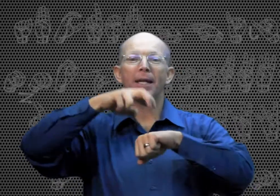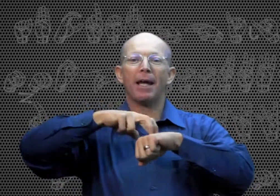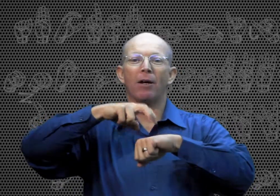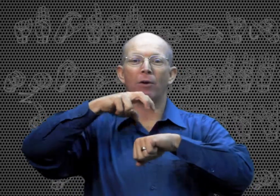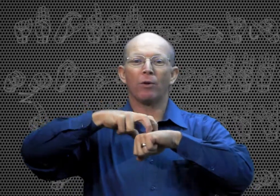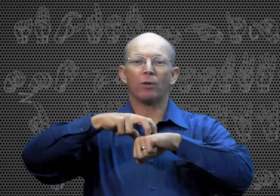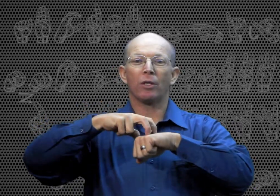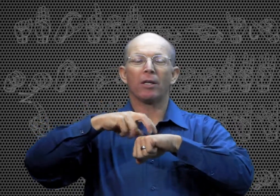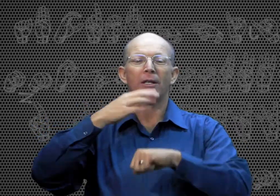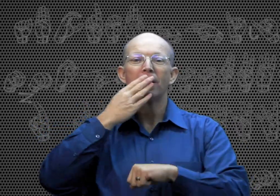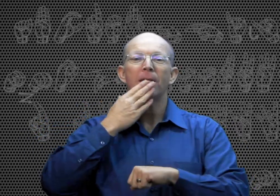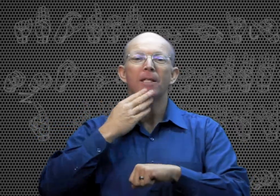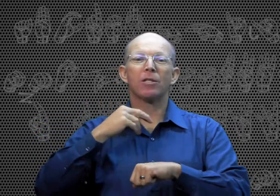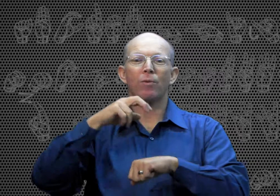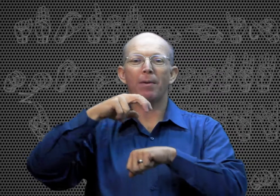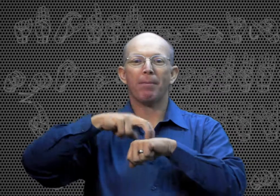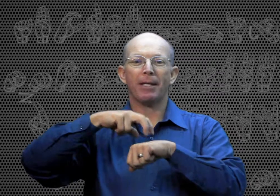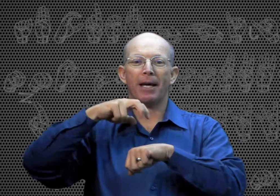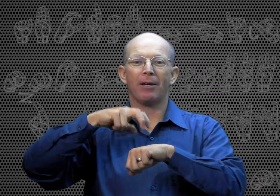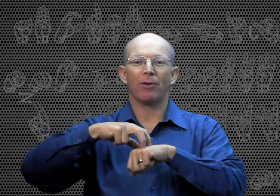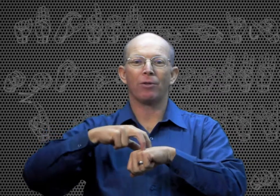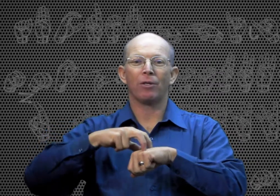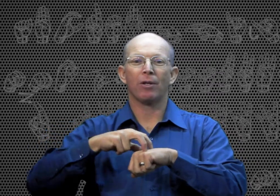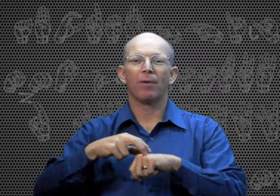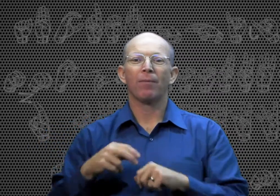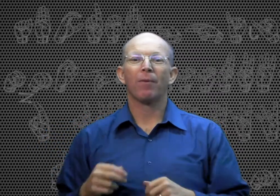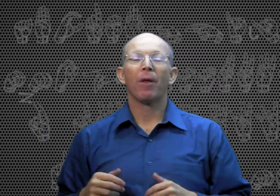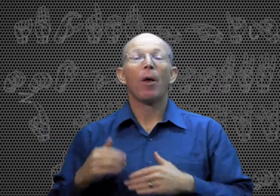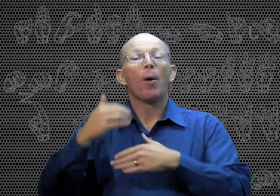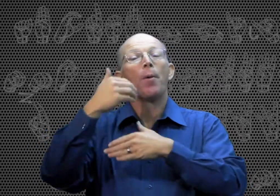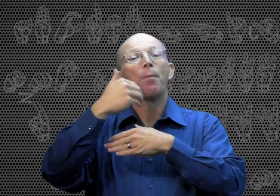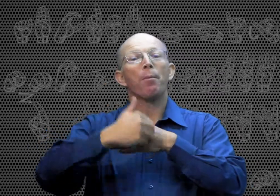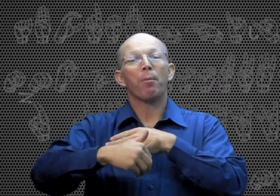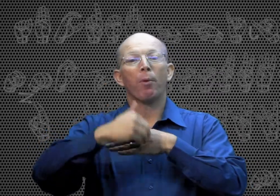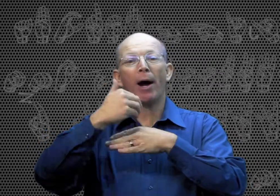POTATOES SWEET POTATOES